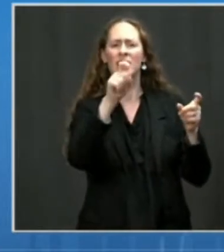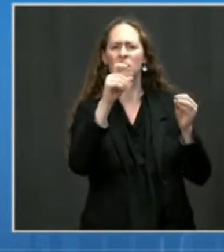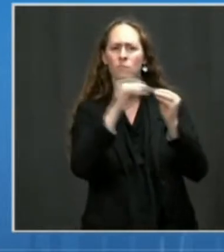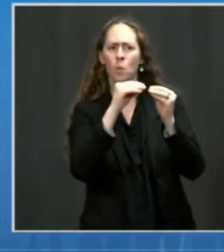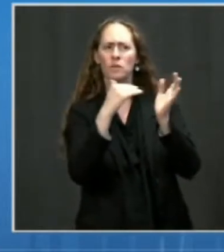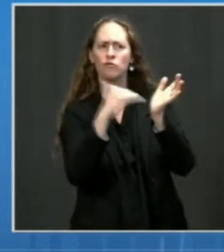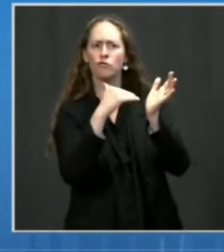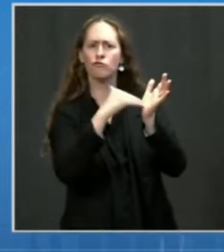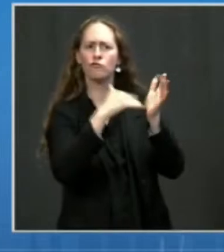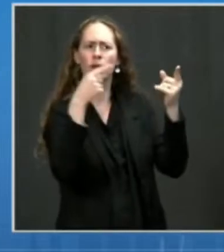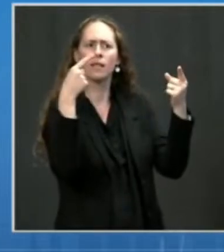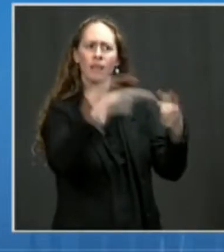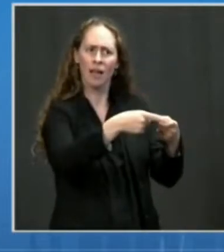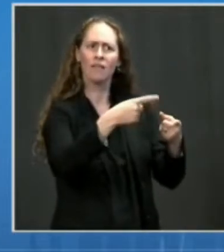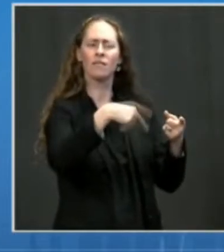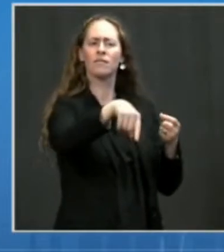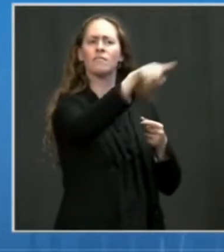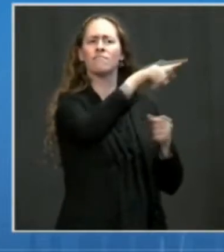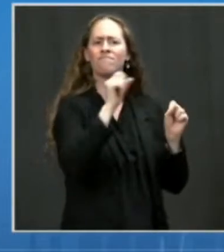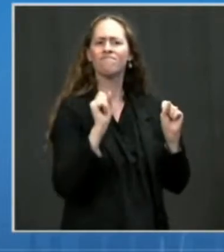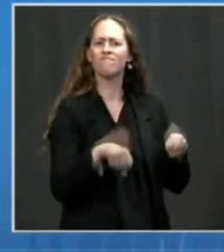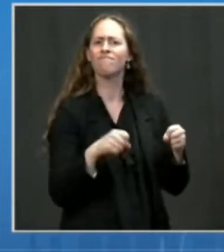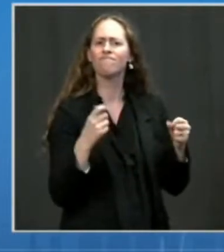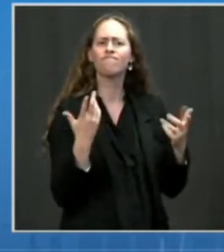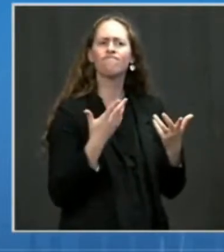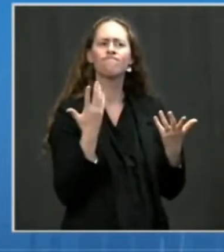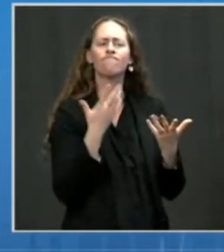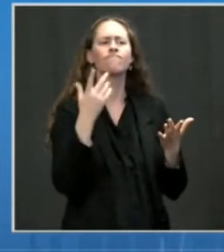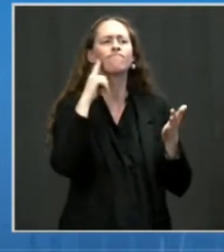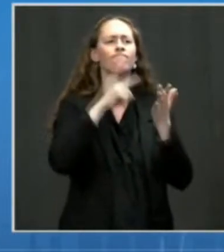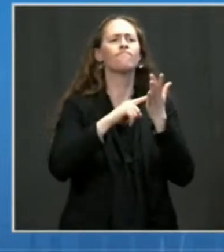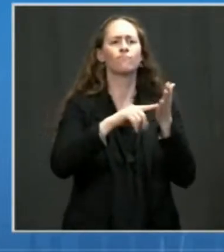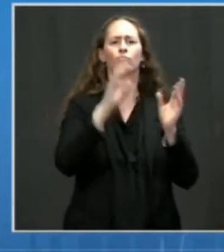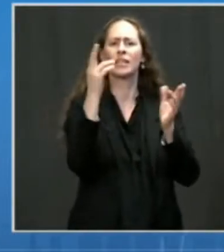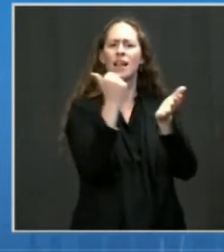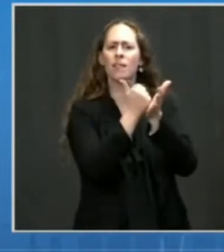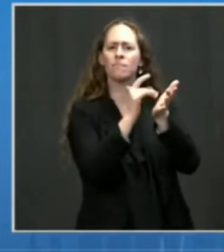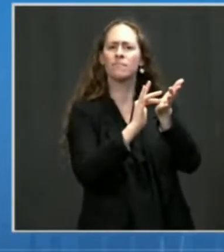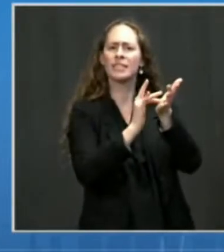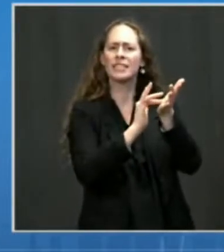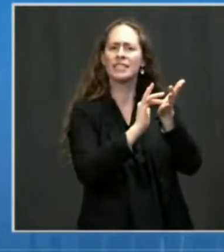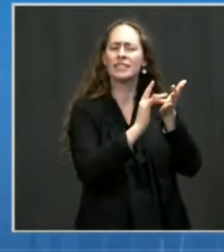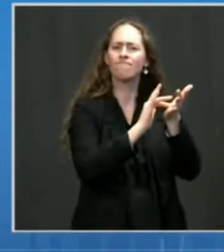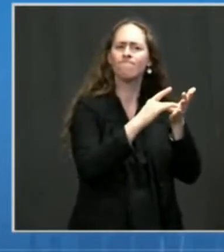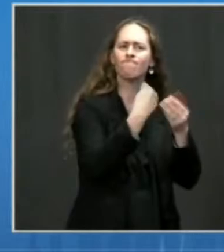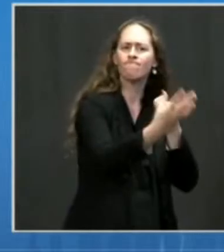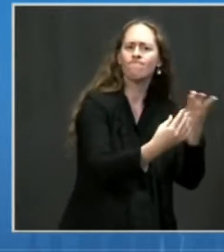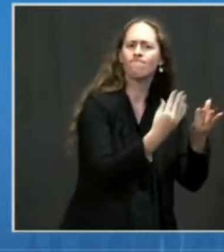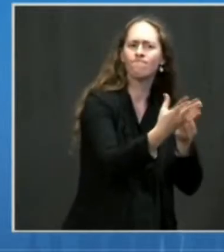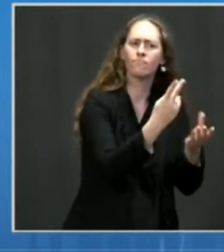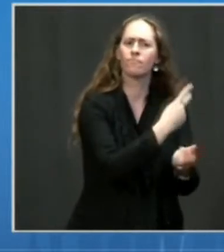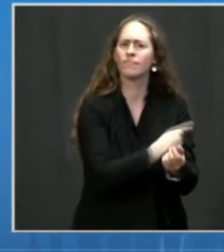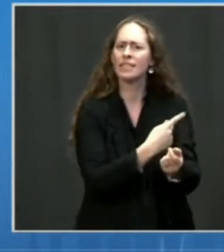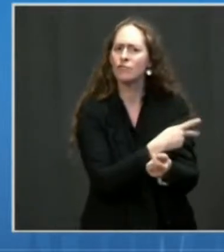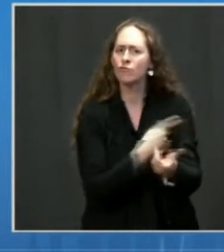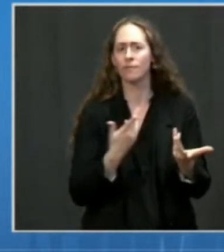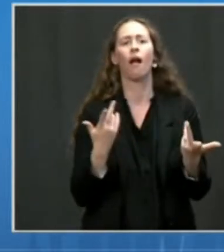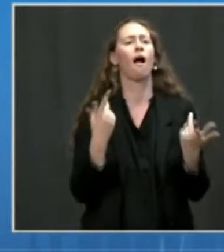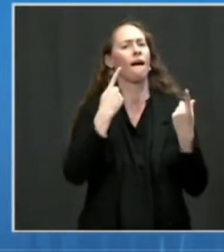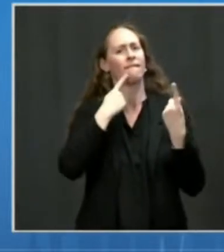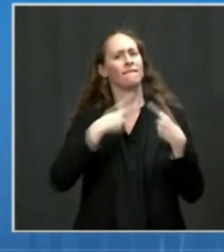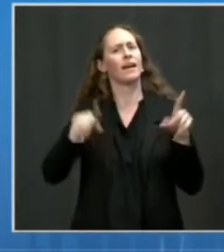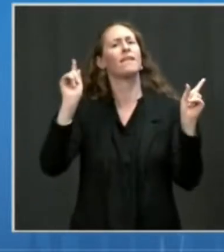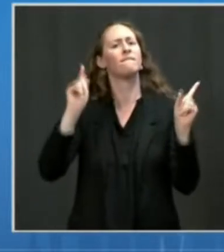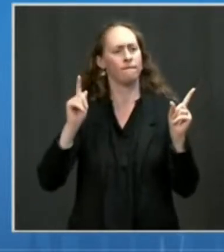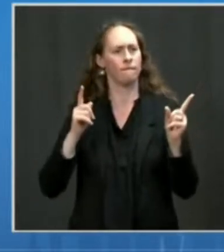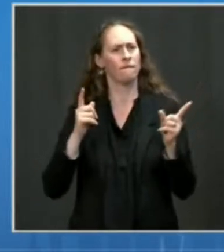STATES LIKE WYOMING AND ARIZONA